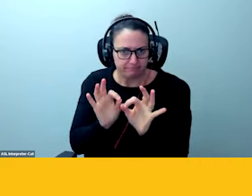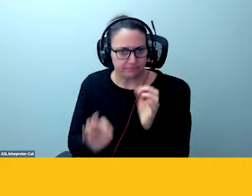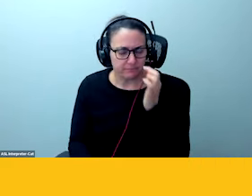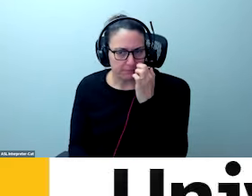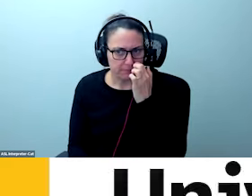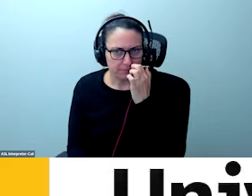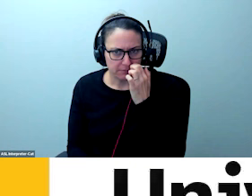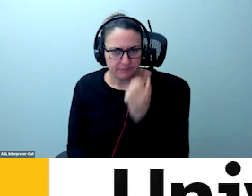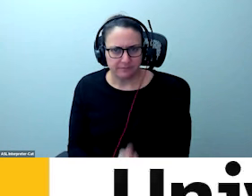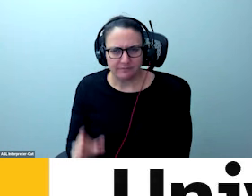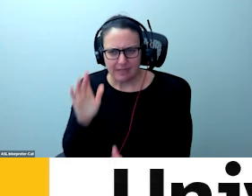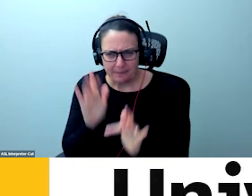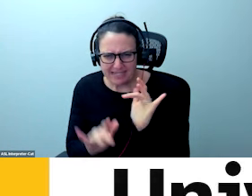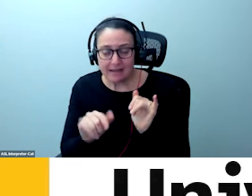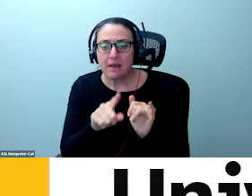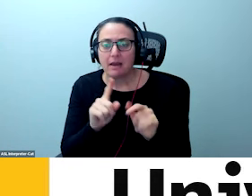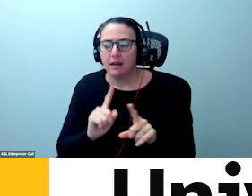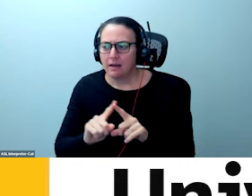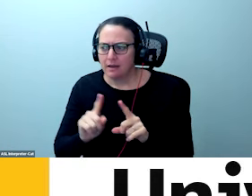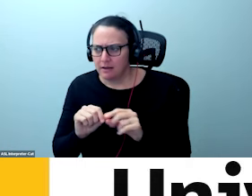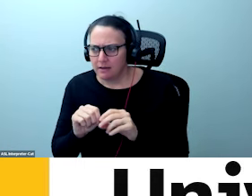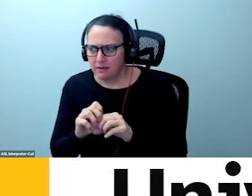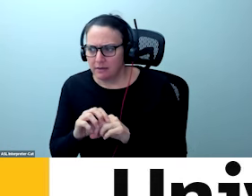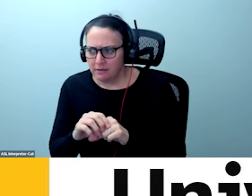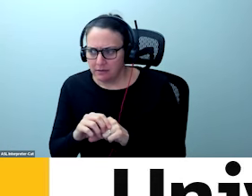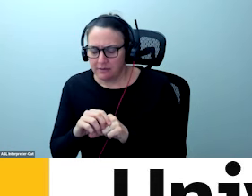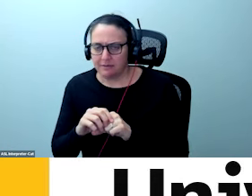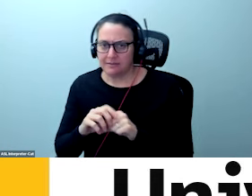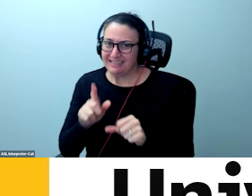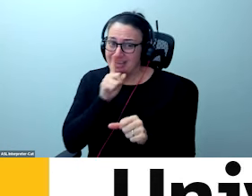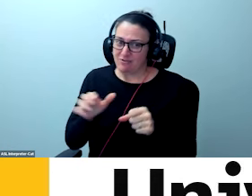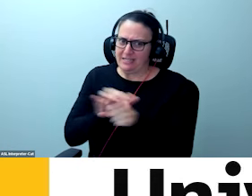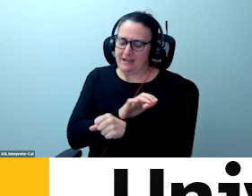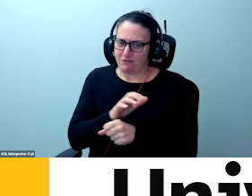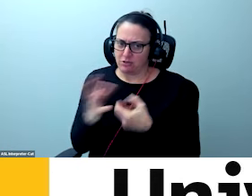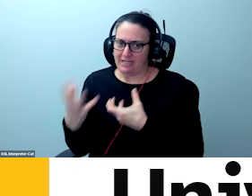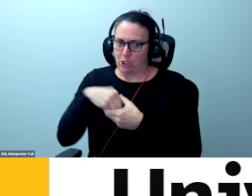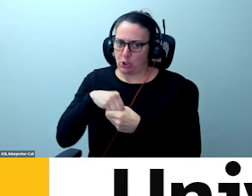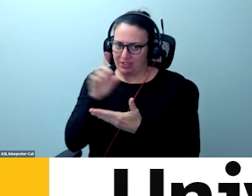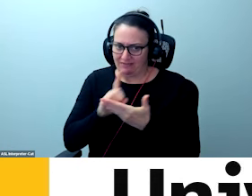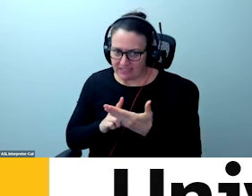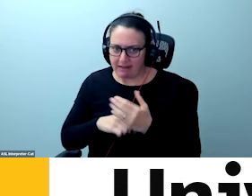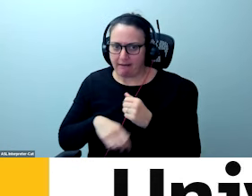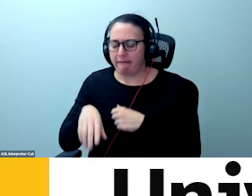I'm gonna skip this slide, but I wanna cover, so that really covers the heart of inclusive design, universal design.